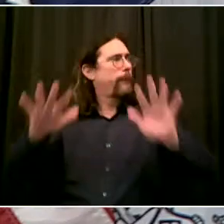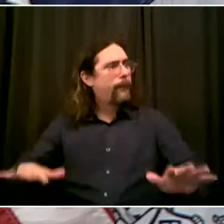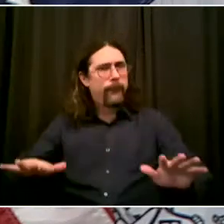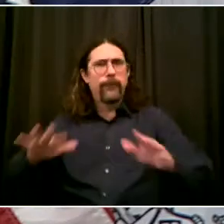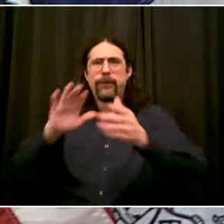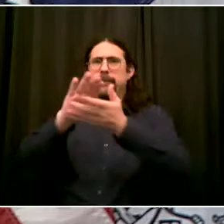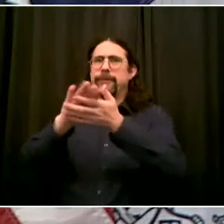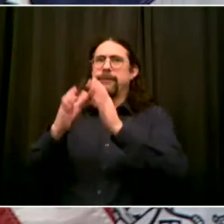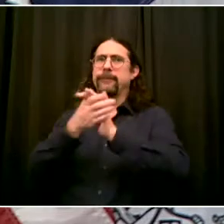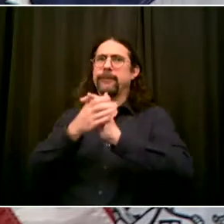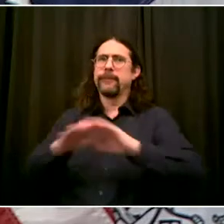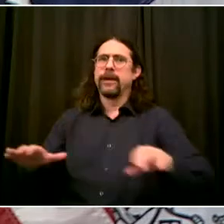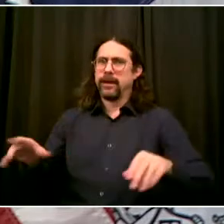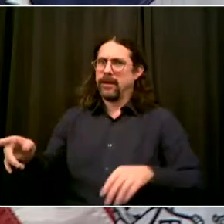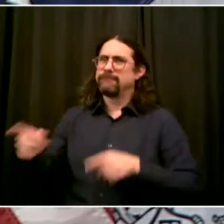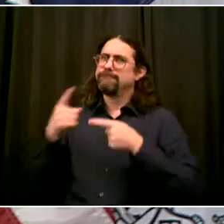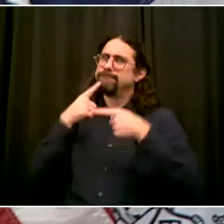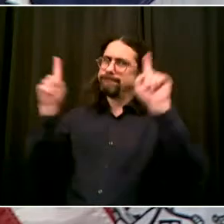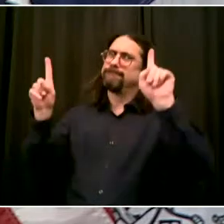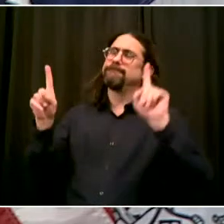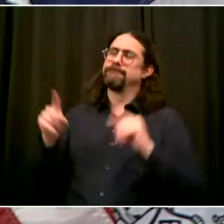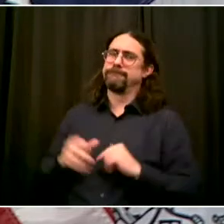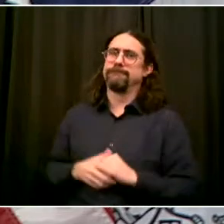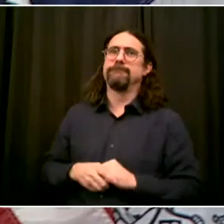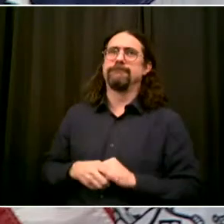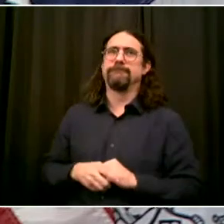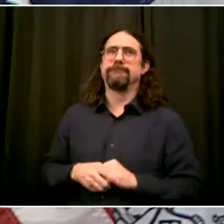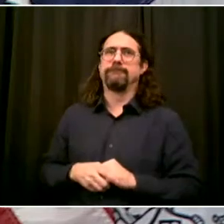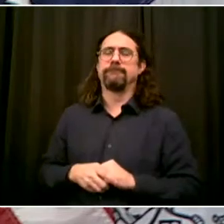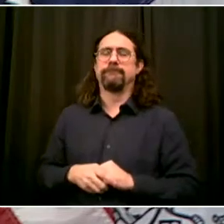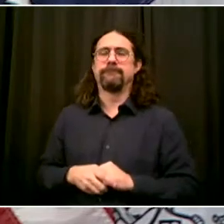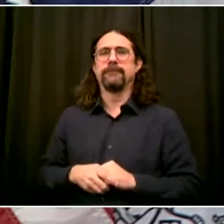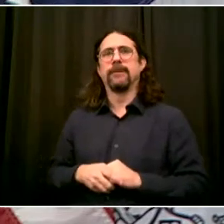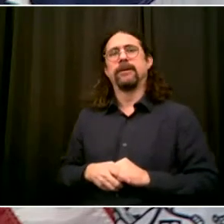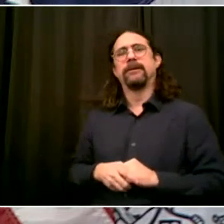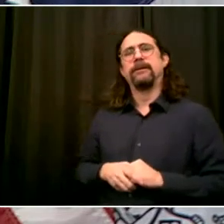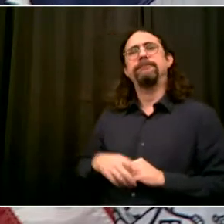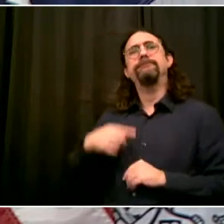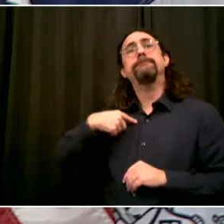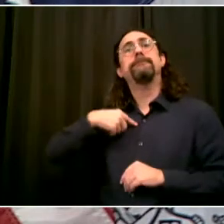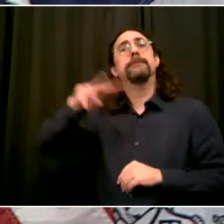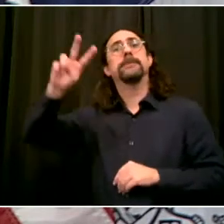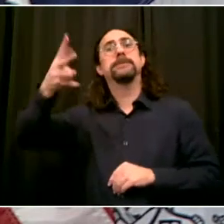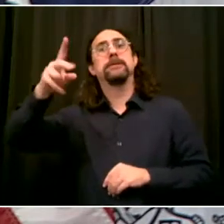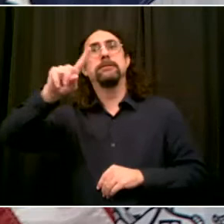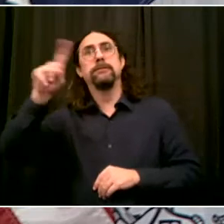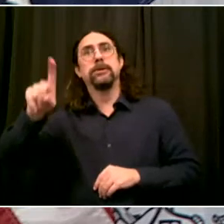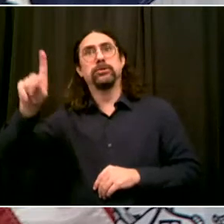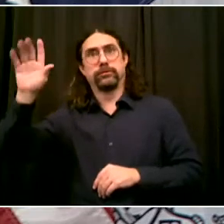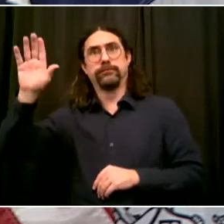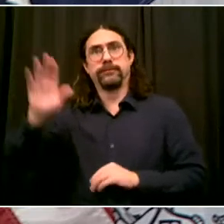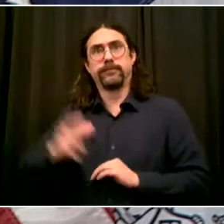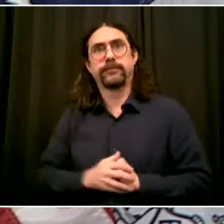GO AHEAD, MATT. ON ANOTHER TOPIC, LAST NIGHT IN YOUR IIERNTVIEW, YOU SAID THAT YOU'RE GOIING TO